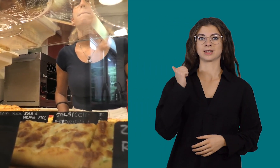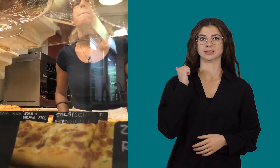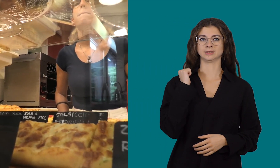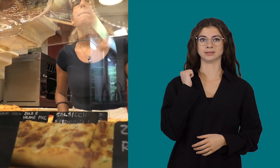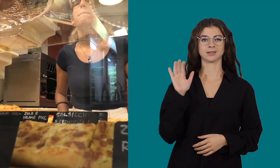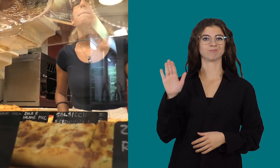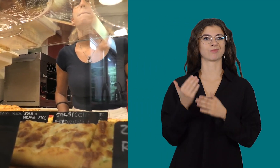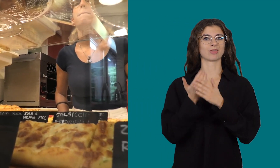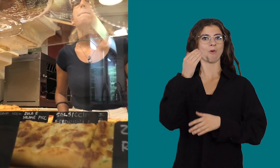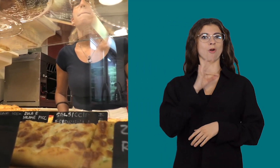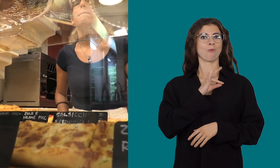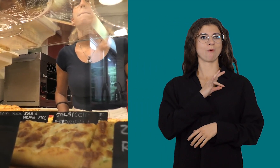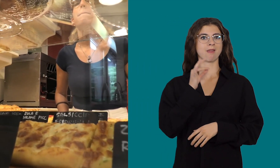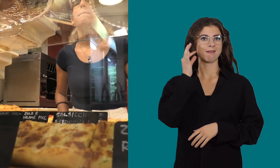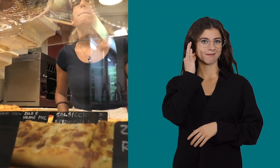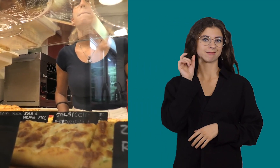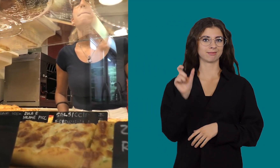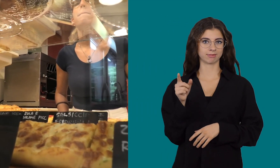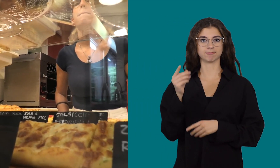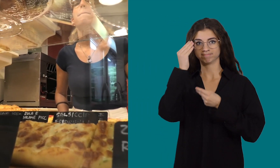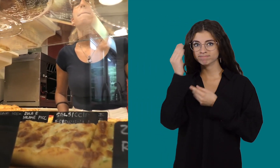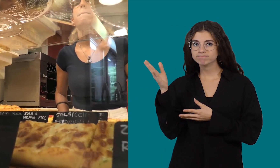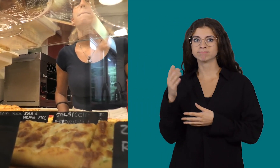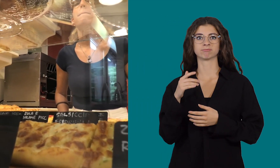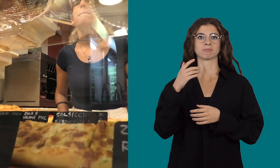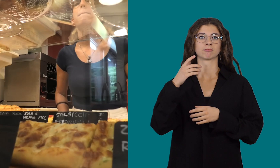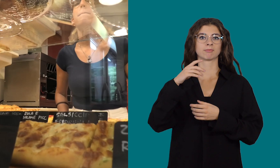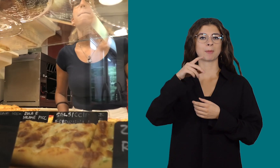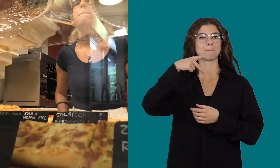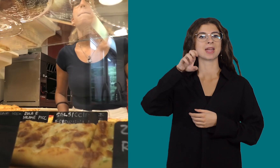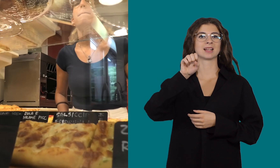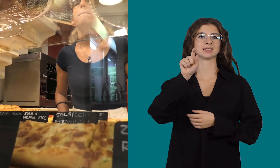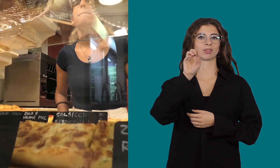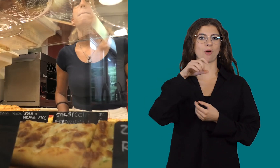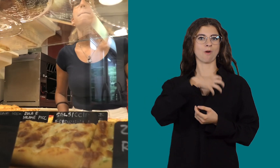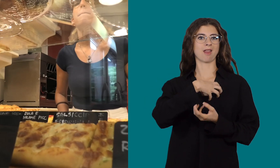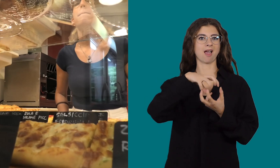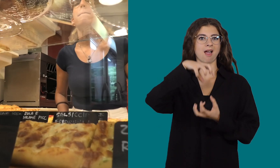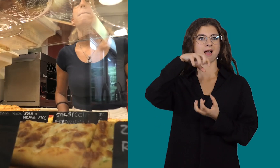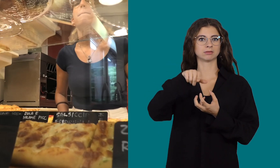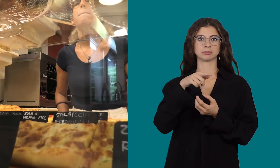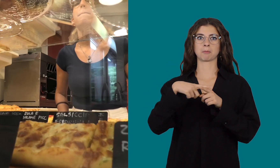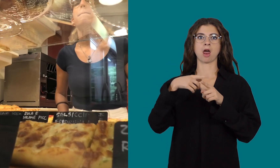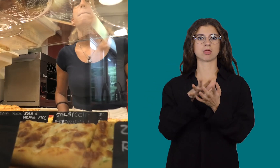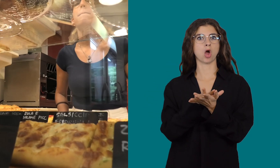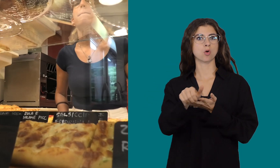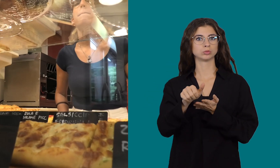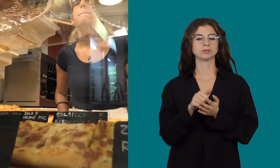Yesterday her new colleague told her that the jars of pesto were running out.